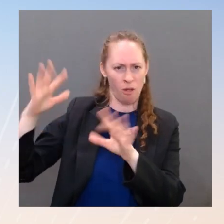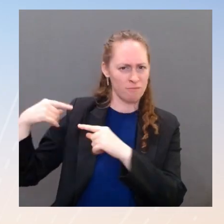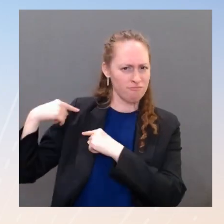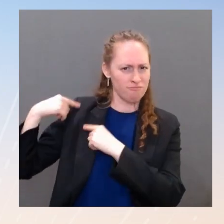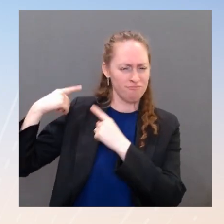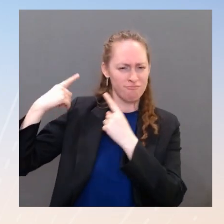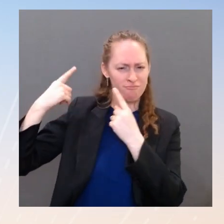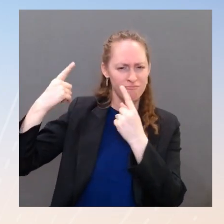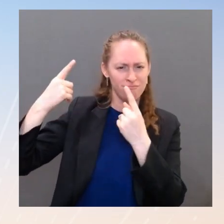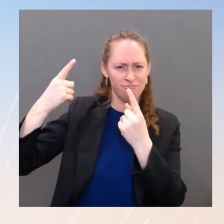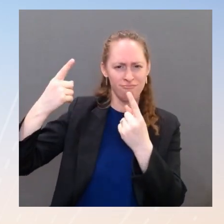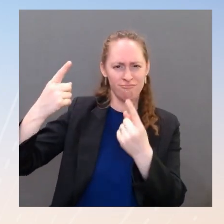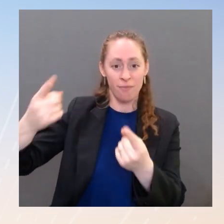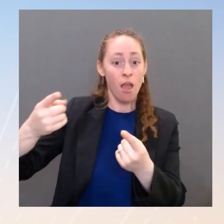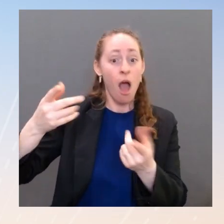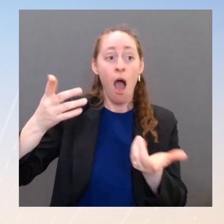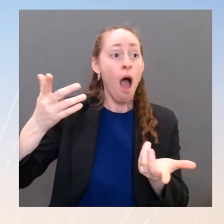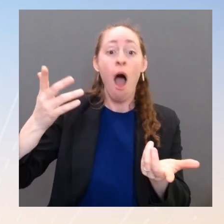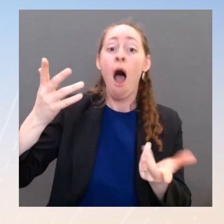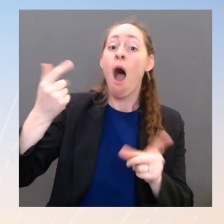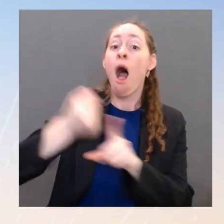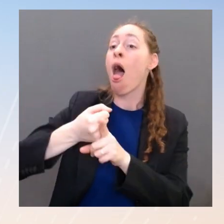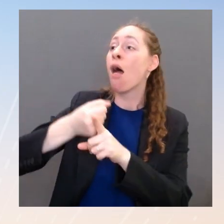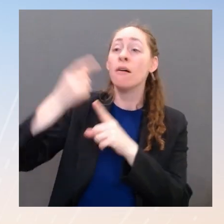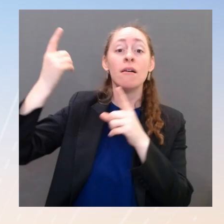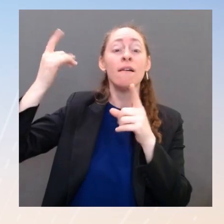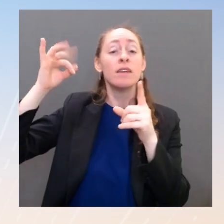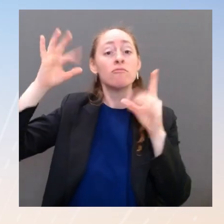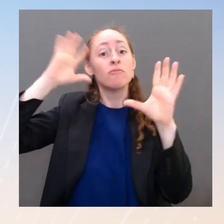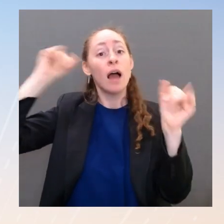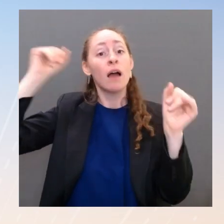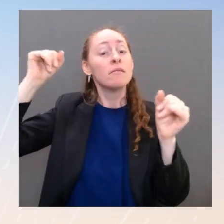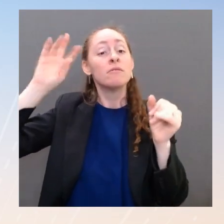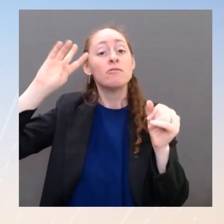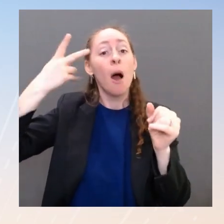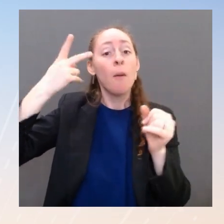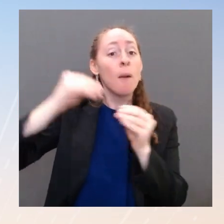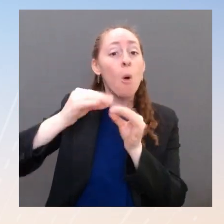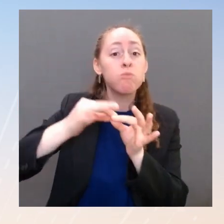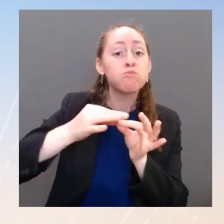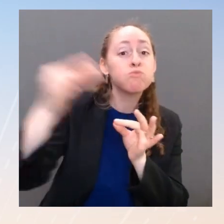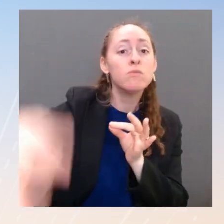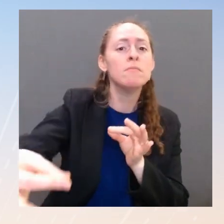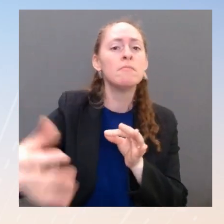I don't have any preview of when -- when will -- there will be any announcement, and there's not a final decision about student debt.